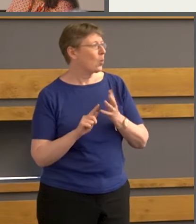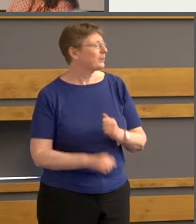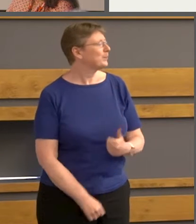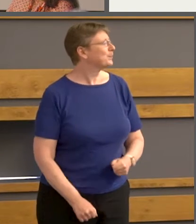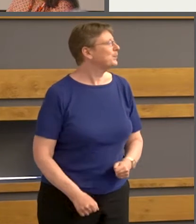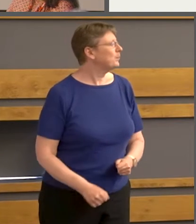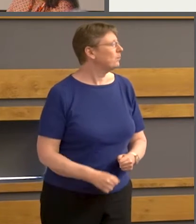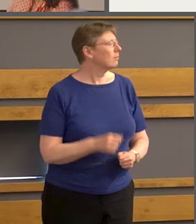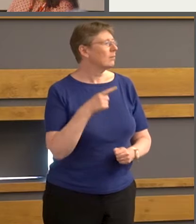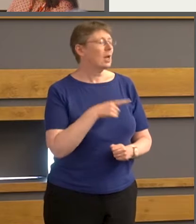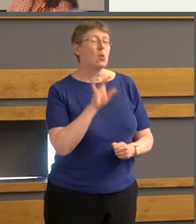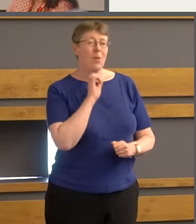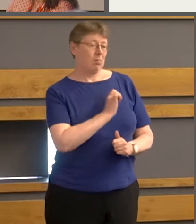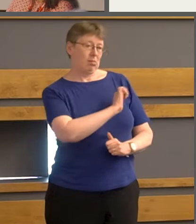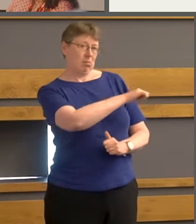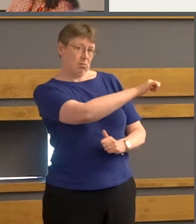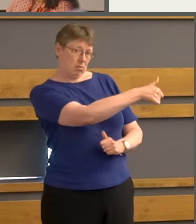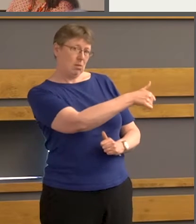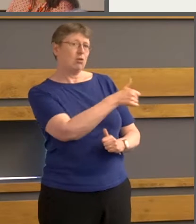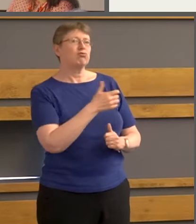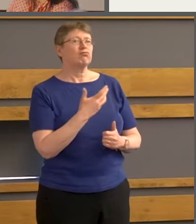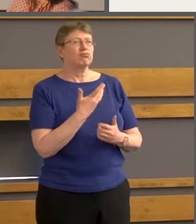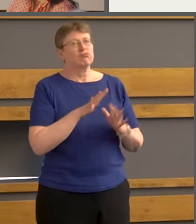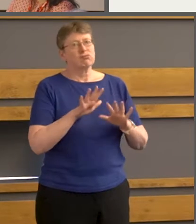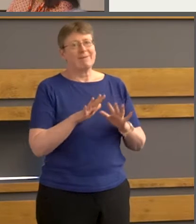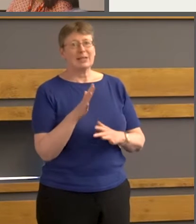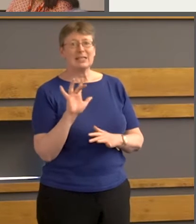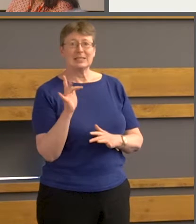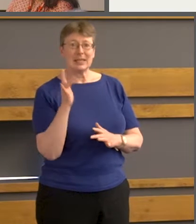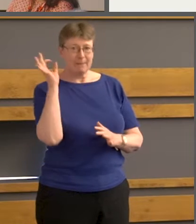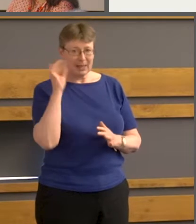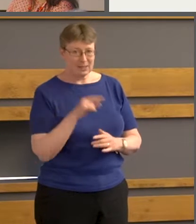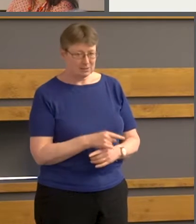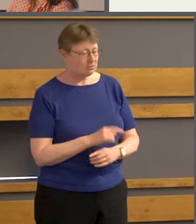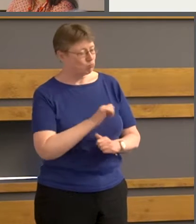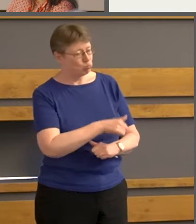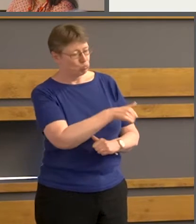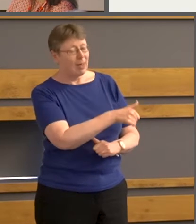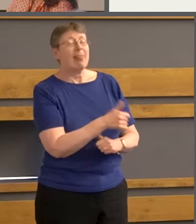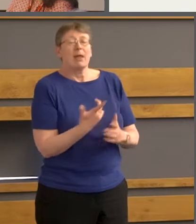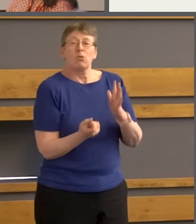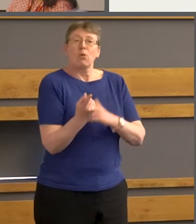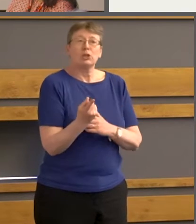we're going to hear from each speaker for about 10 minutes, and then we'll have a discussion and there'll be a chance to ask some questions.